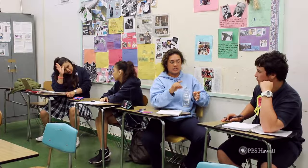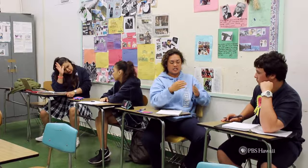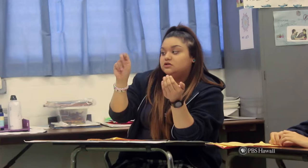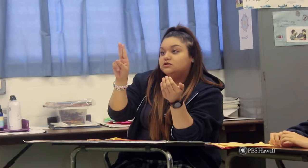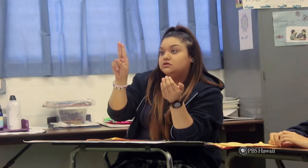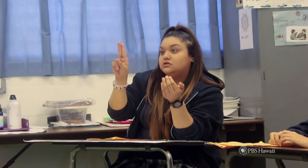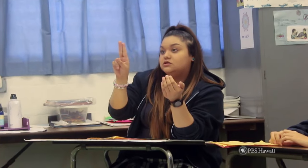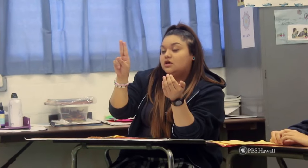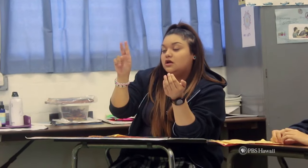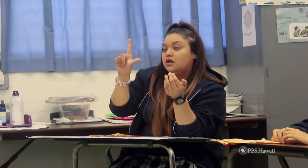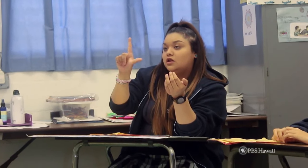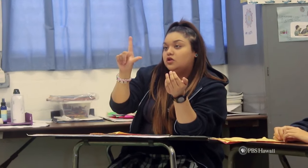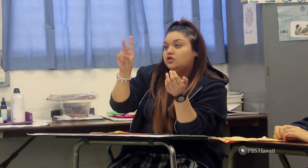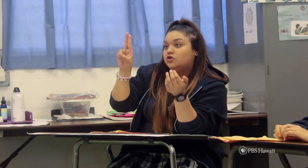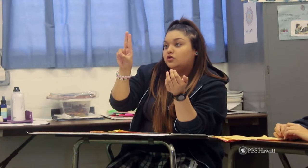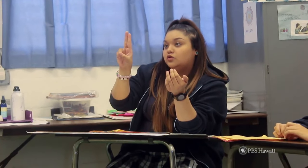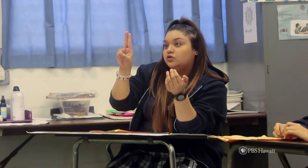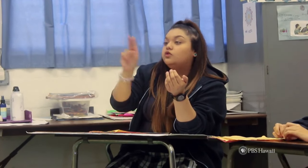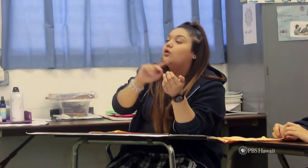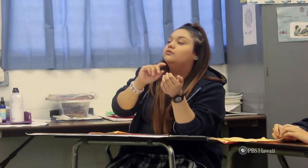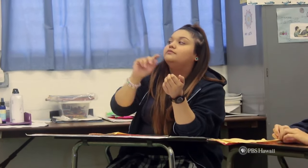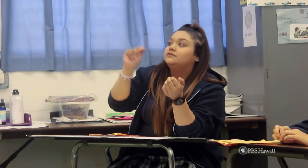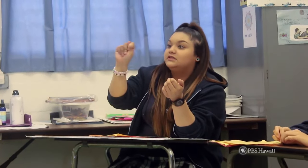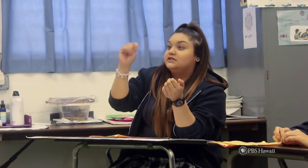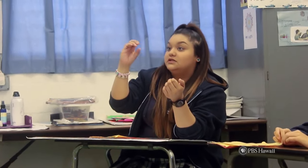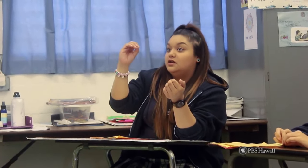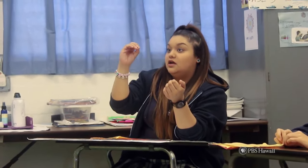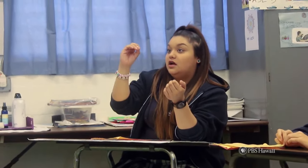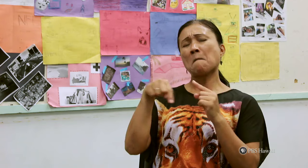and bring more awareness about the deaf community.